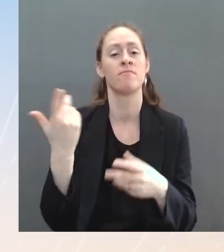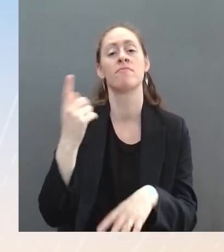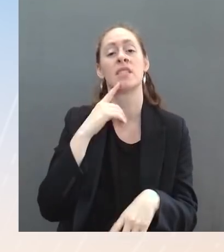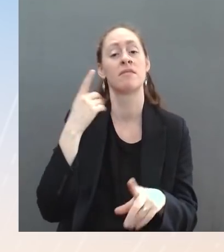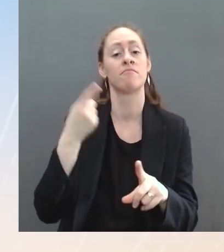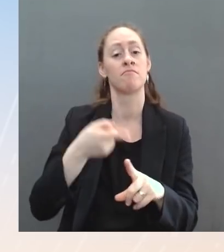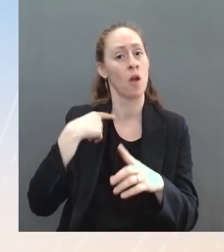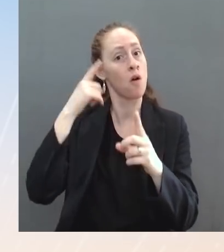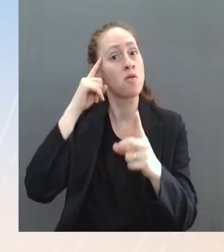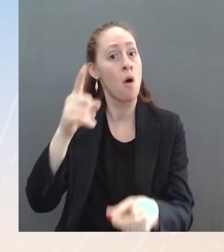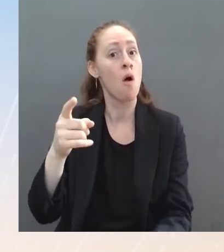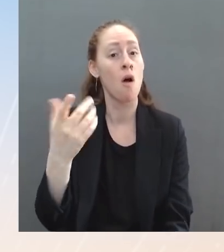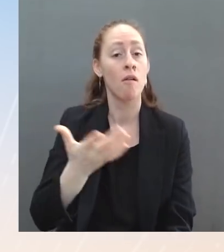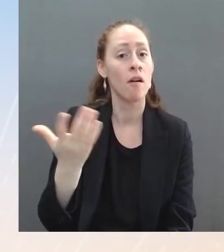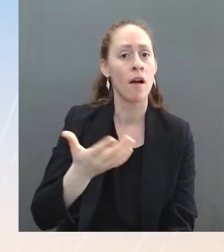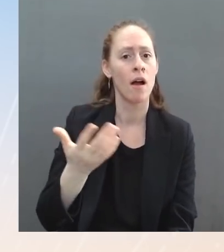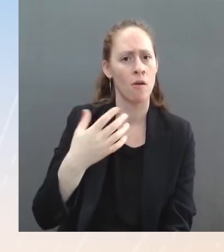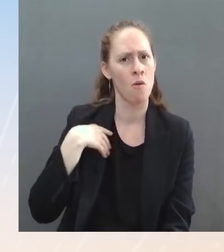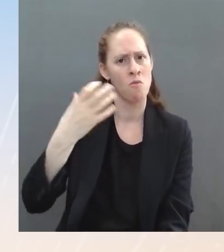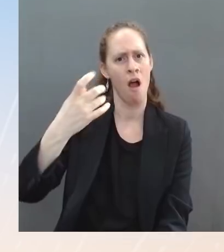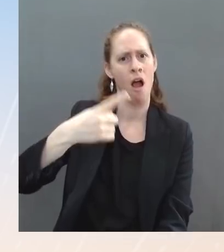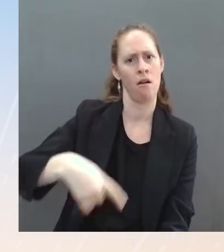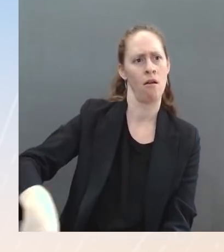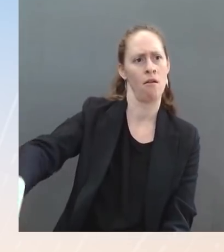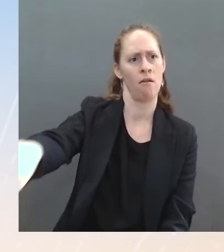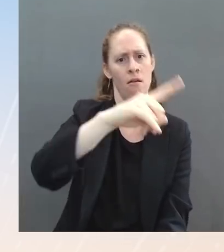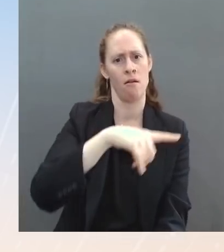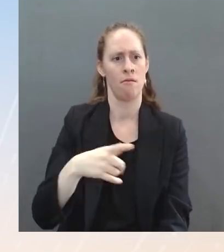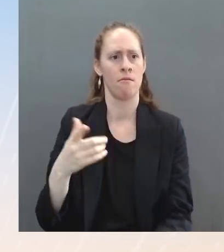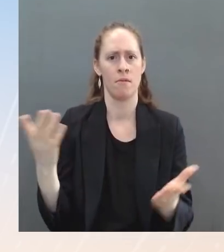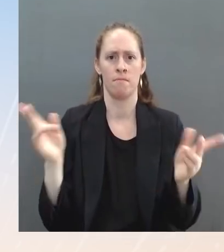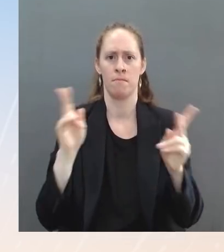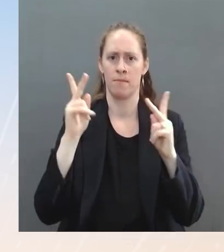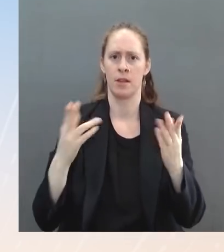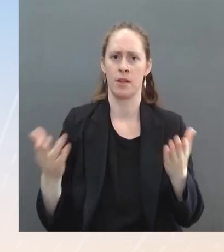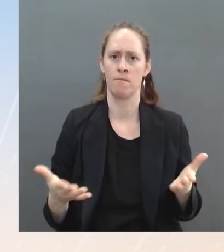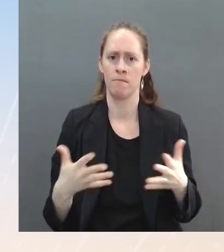And that means doing everything we can to bring down the price of gas at the pump everywhere.